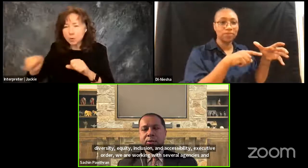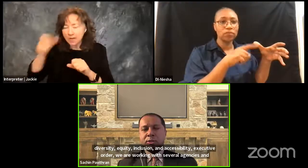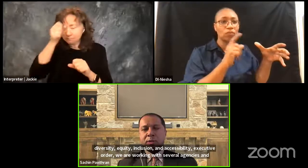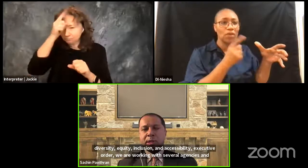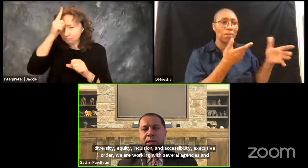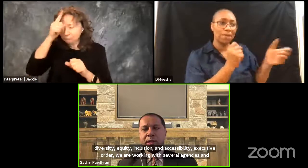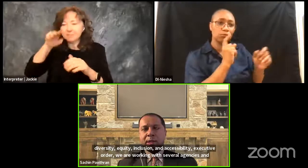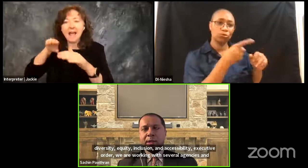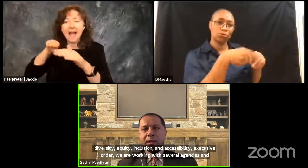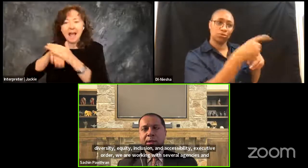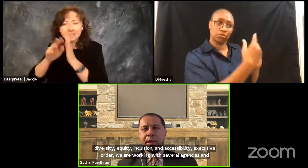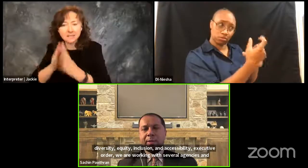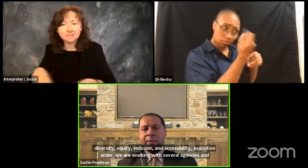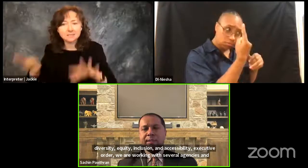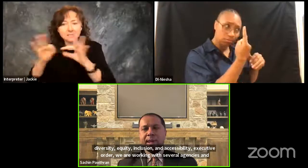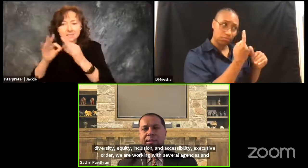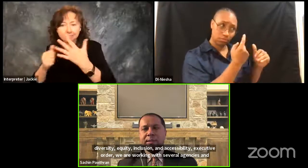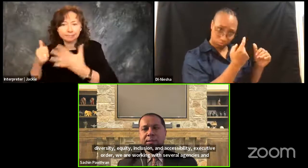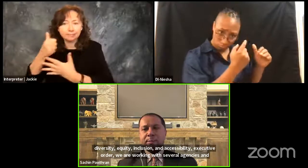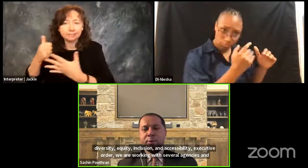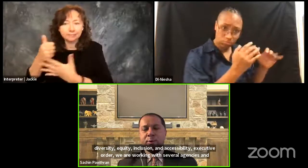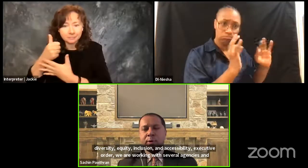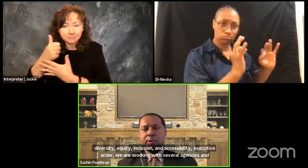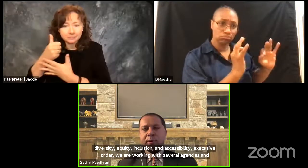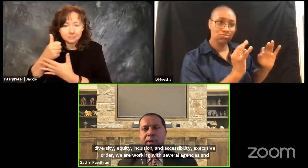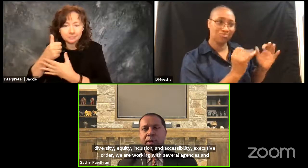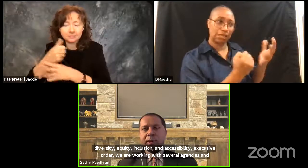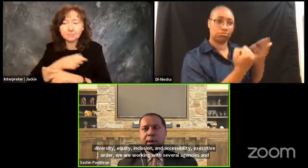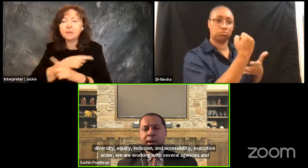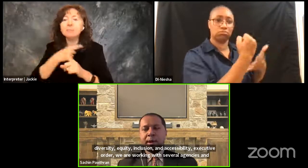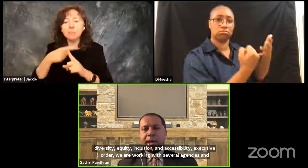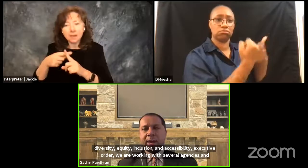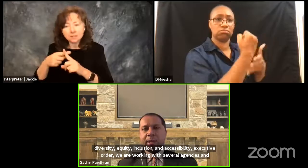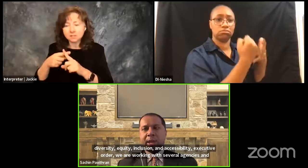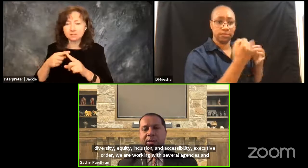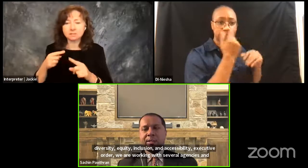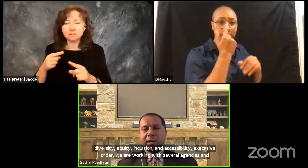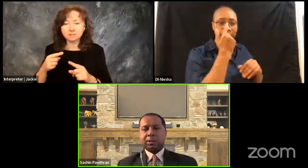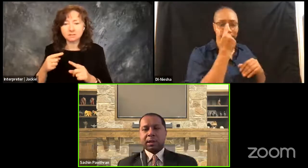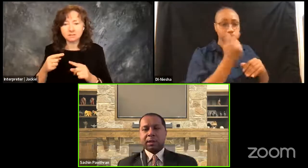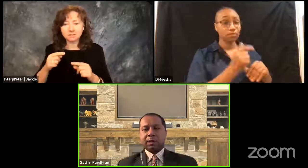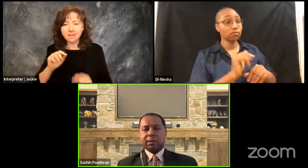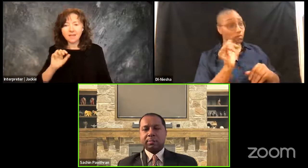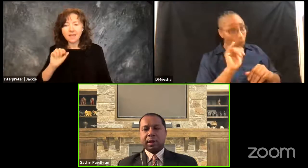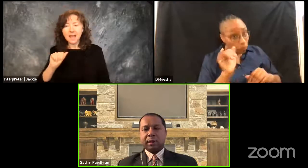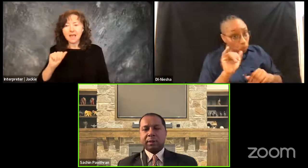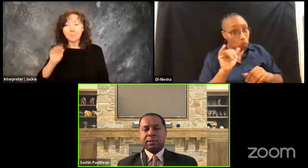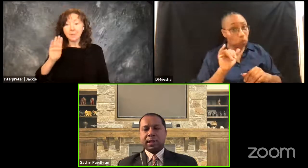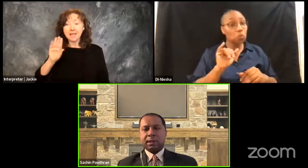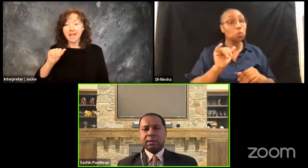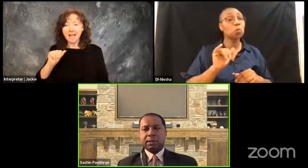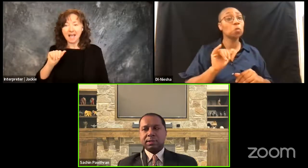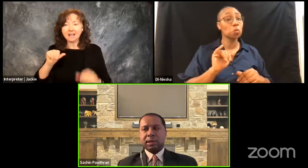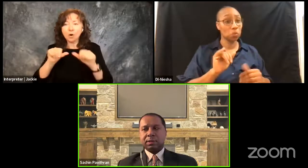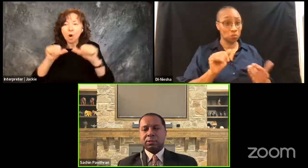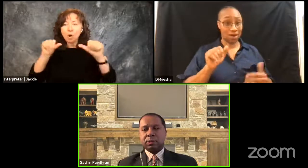also, emphasizing the importance of our ABA standards, Architectural Barriers Act, so